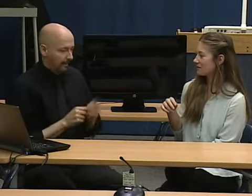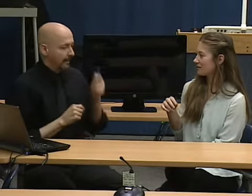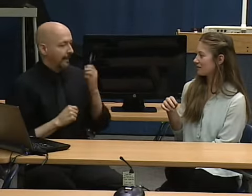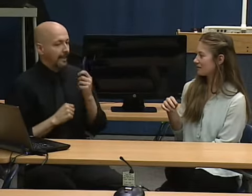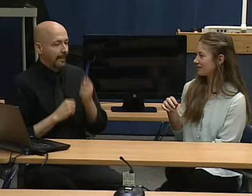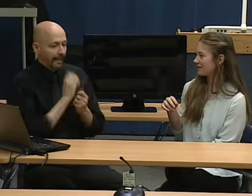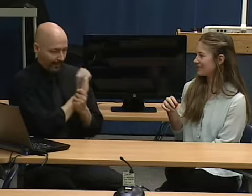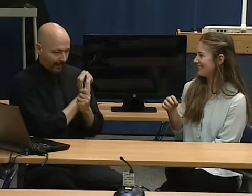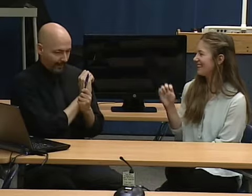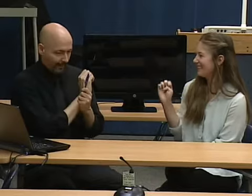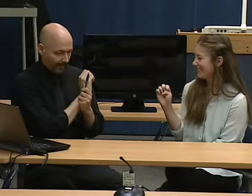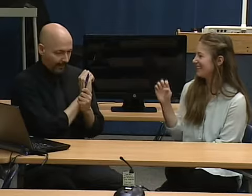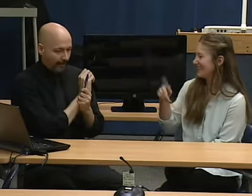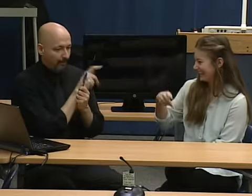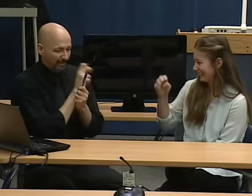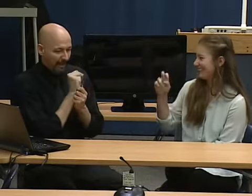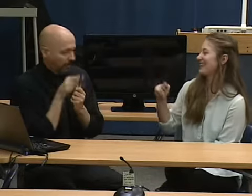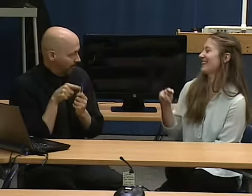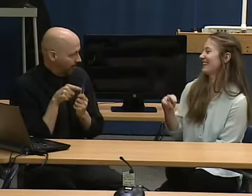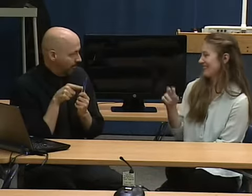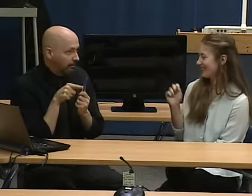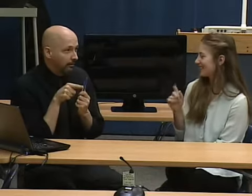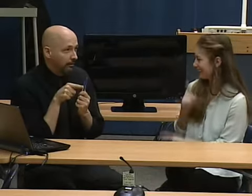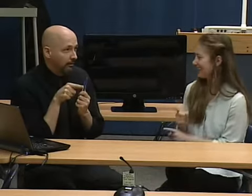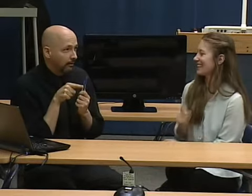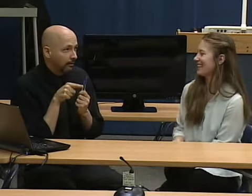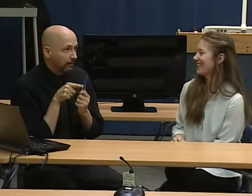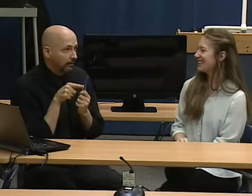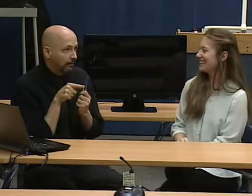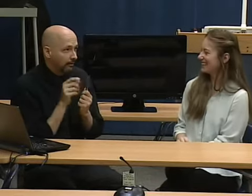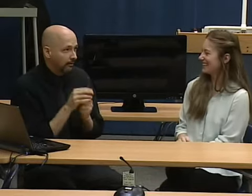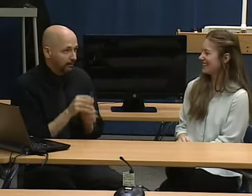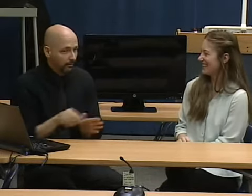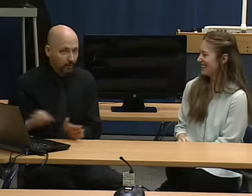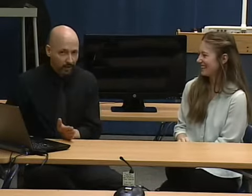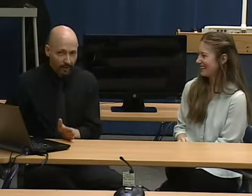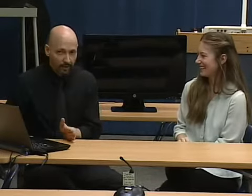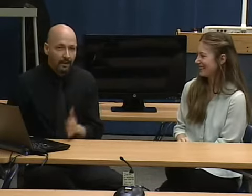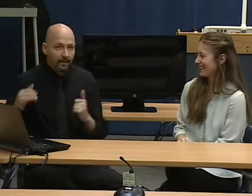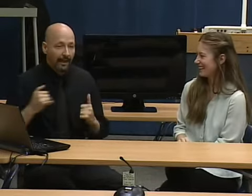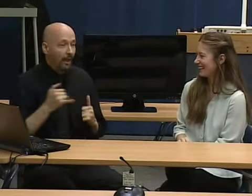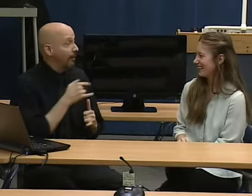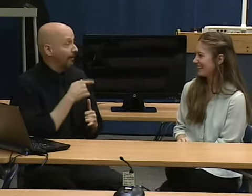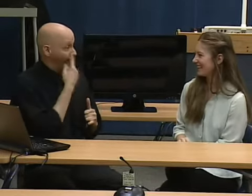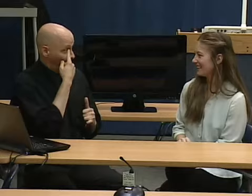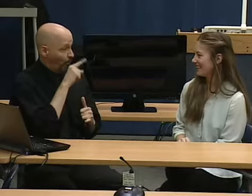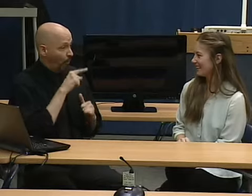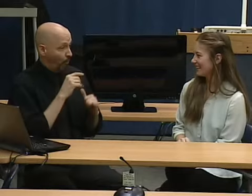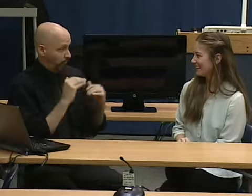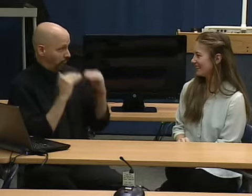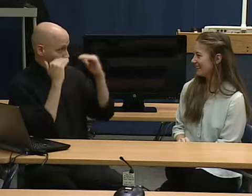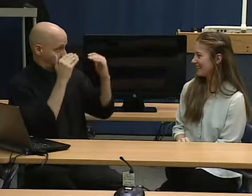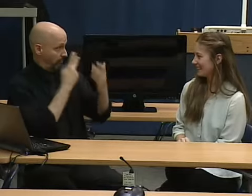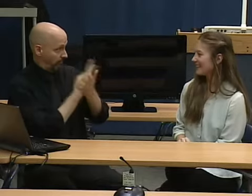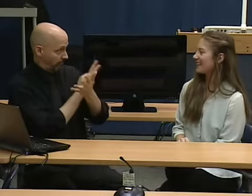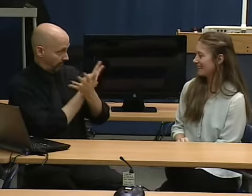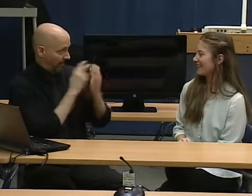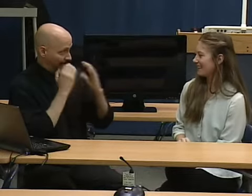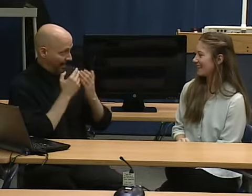E + "pen" E-P-E-N. Right. Set that part aside. Now, if you advance to grad school,